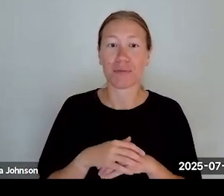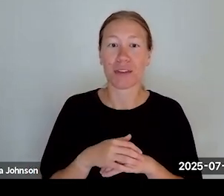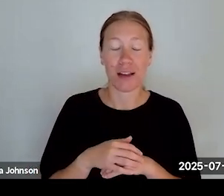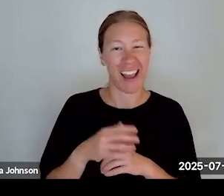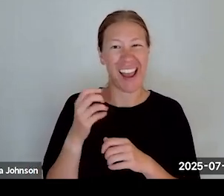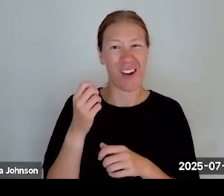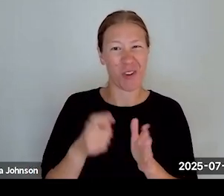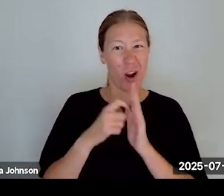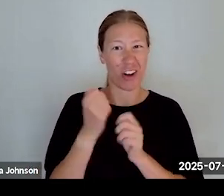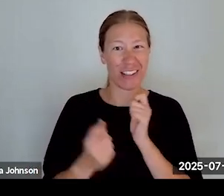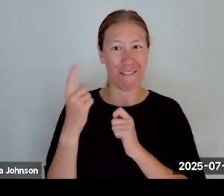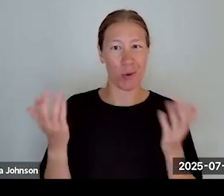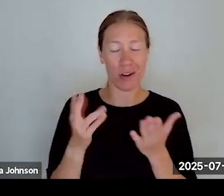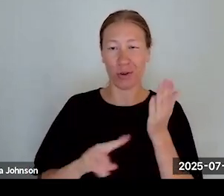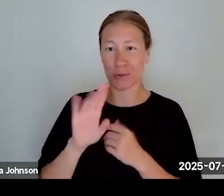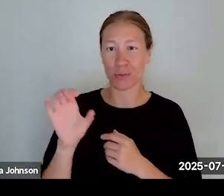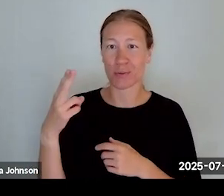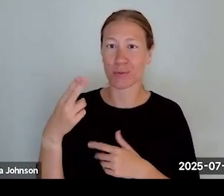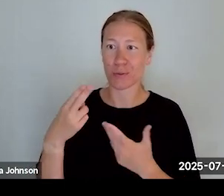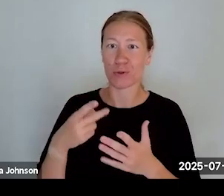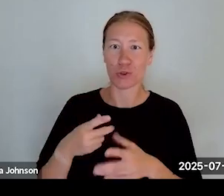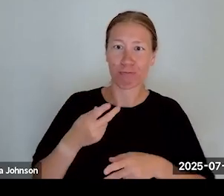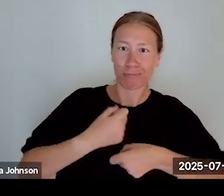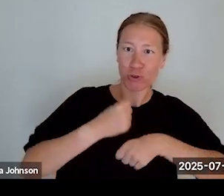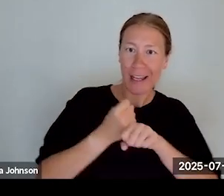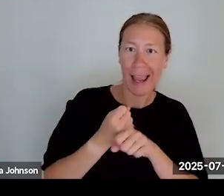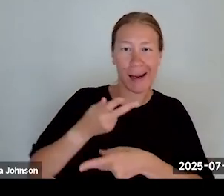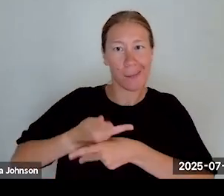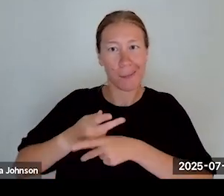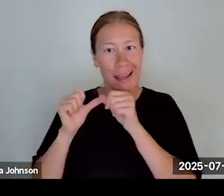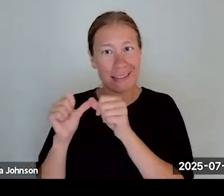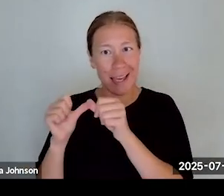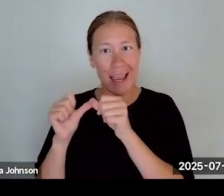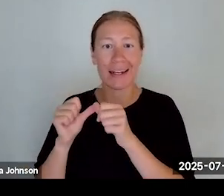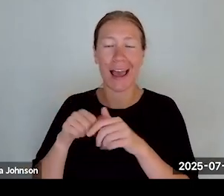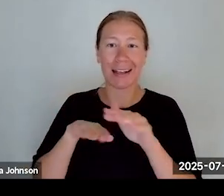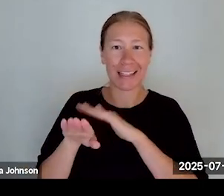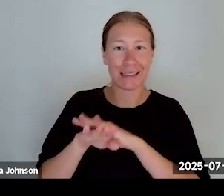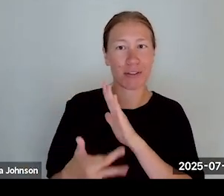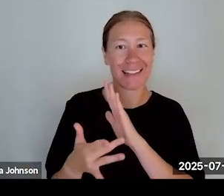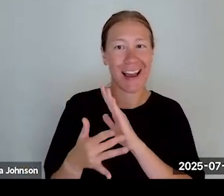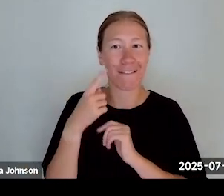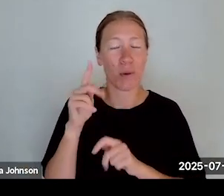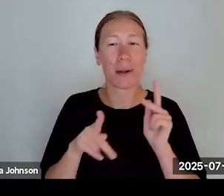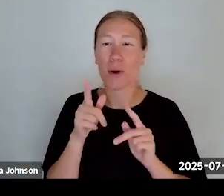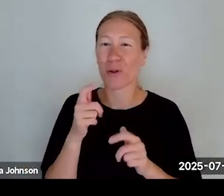to create and maintain accessible tech to support and accommodate individuals with any type of disability.